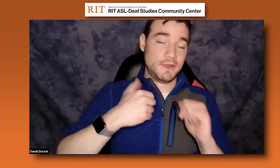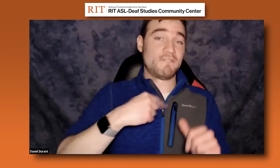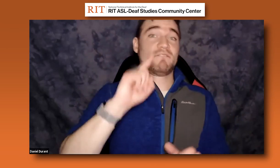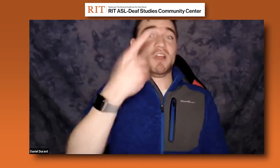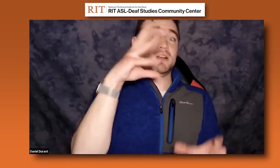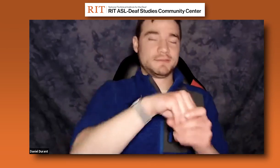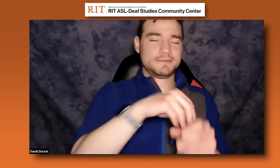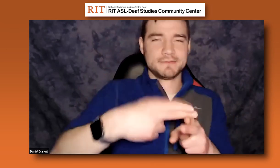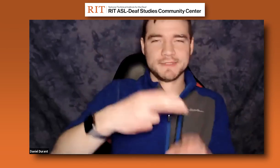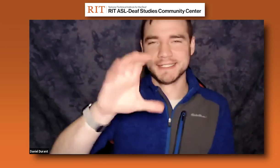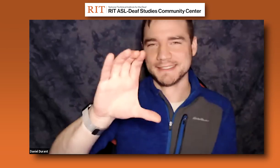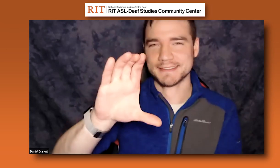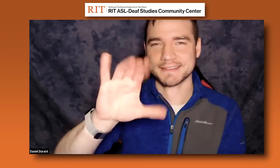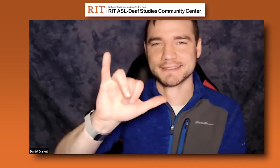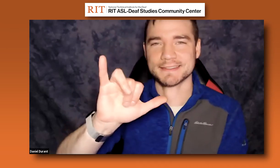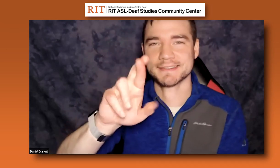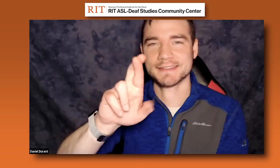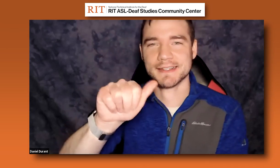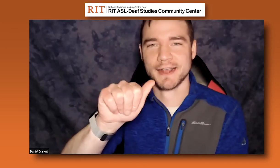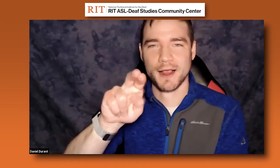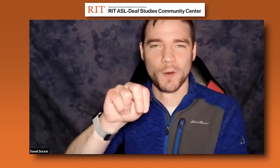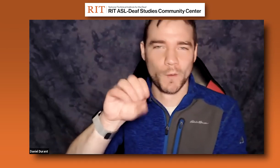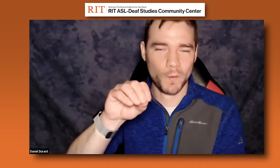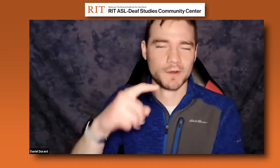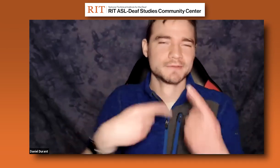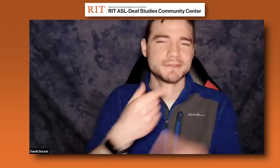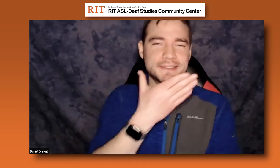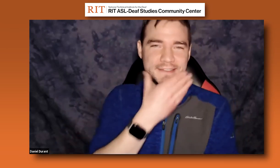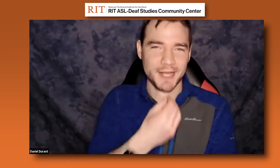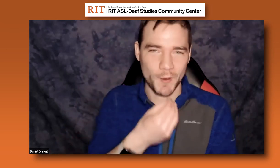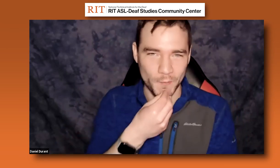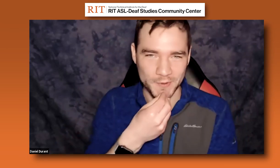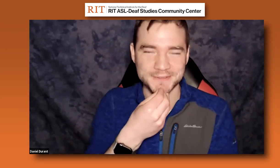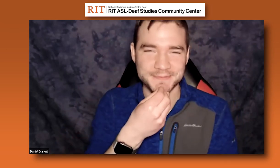At Deaf West, the play was "Cyrano."